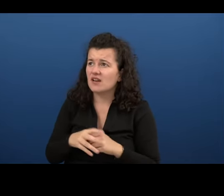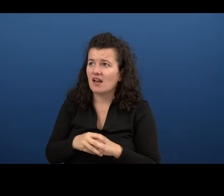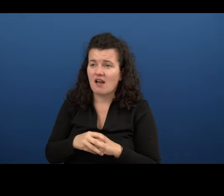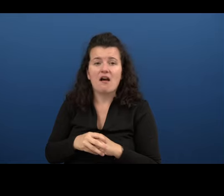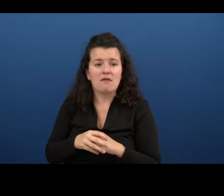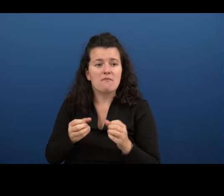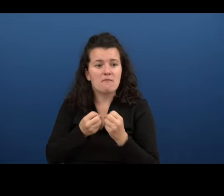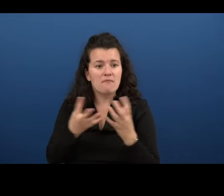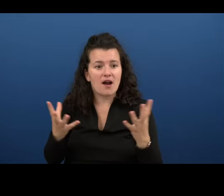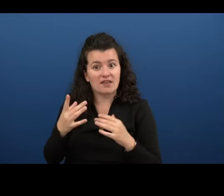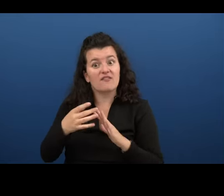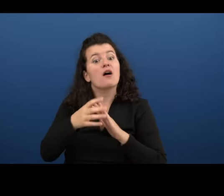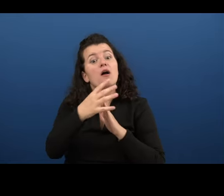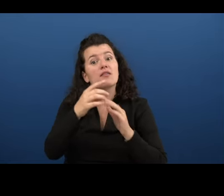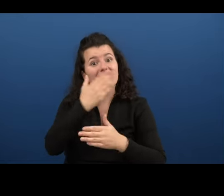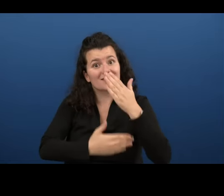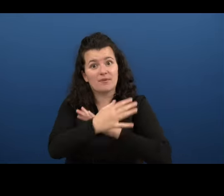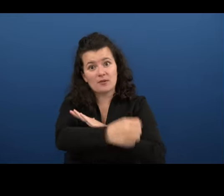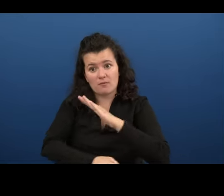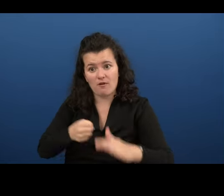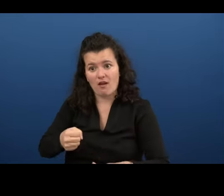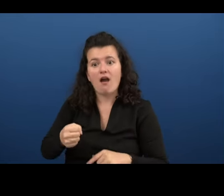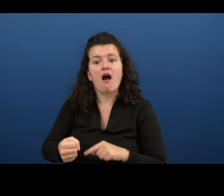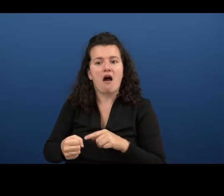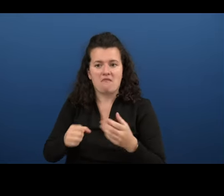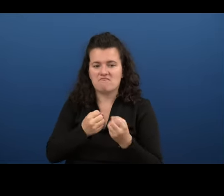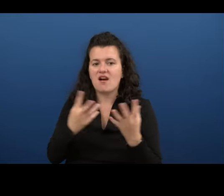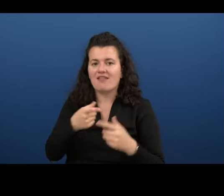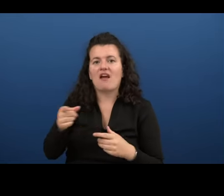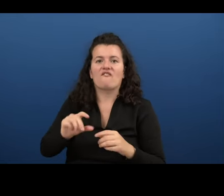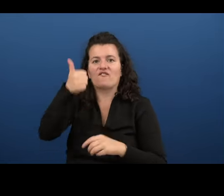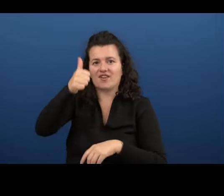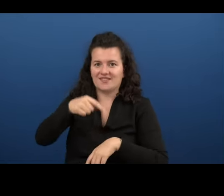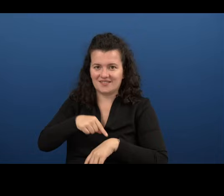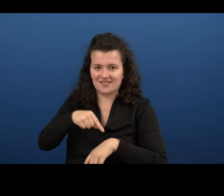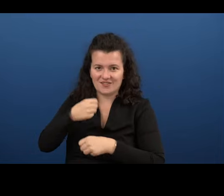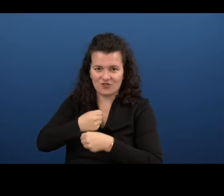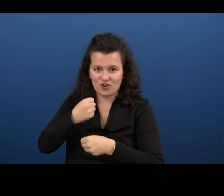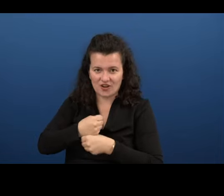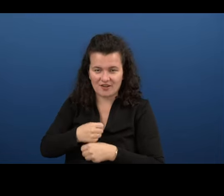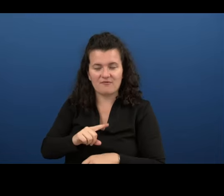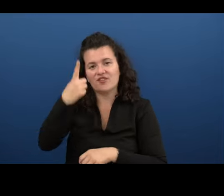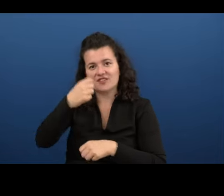14:29:50 The impact of their salary is, has a positive impact on other people.